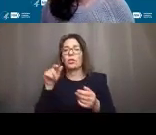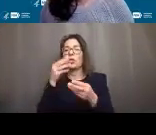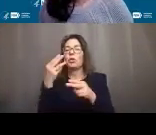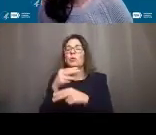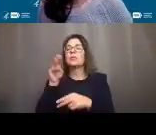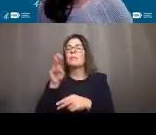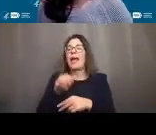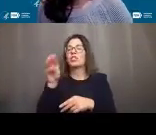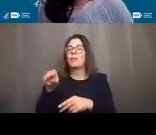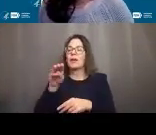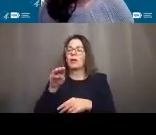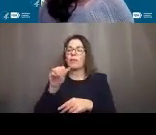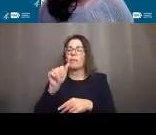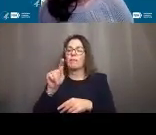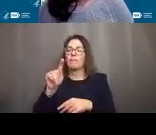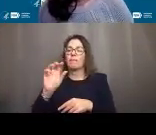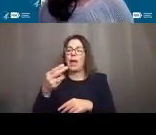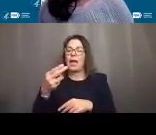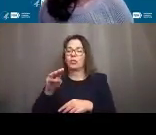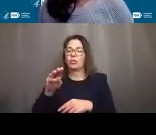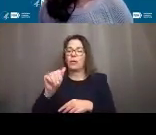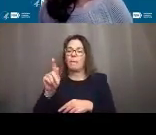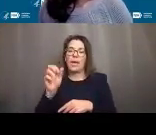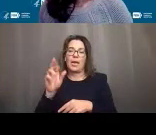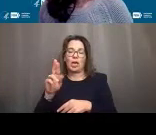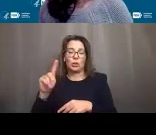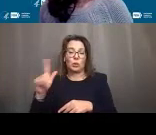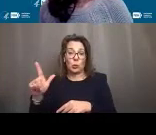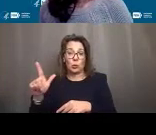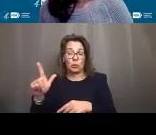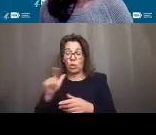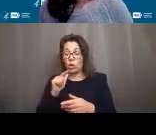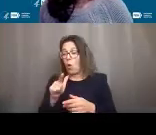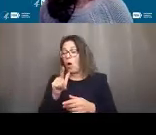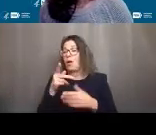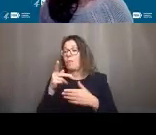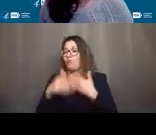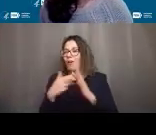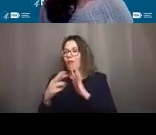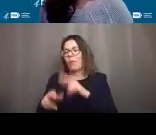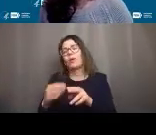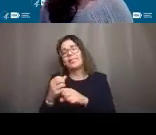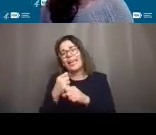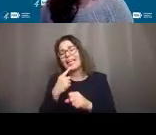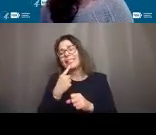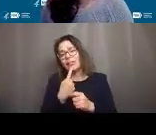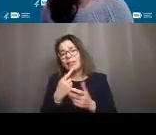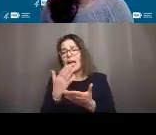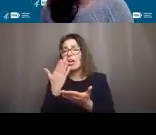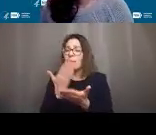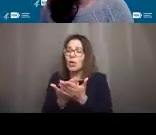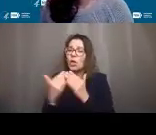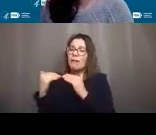There's notices out there where we are supporting requests for extensions for those of you